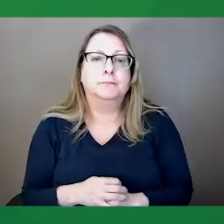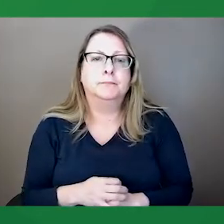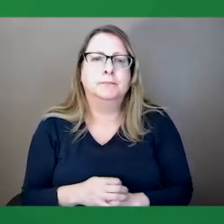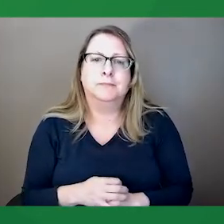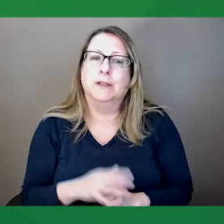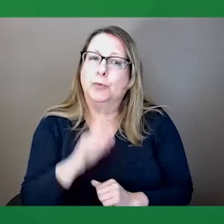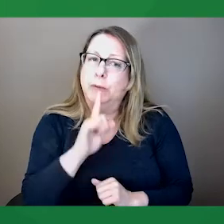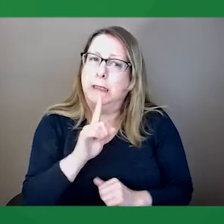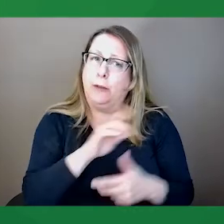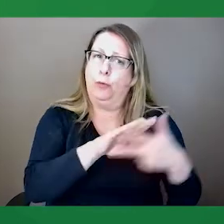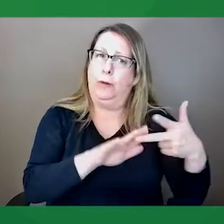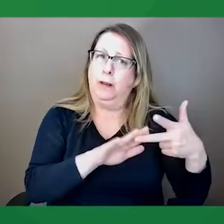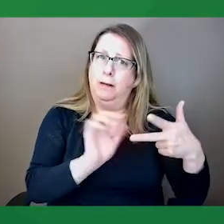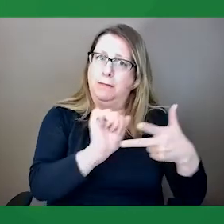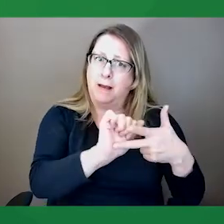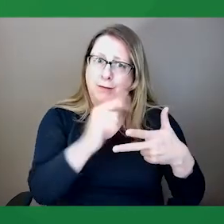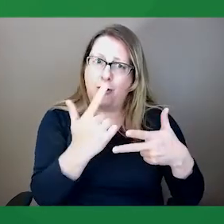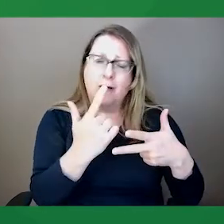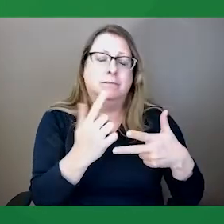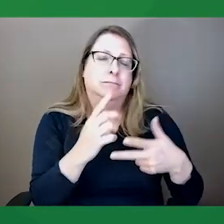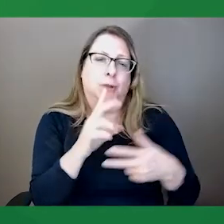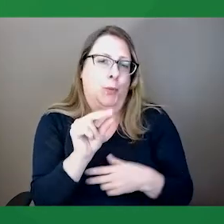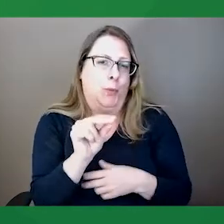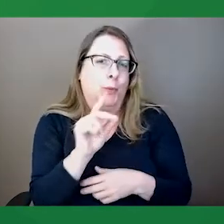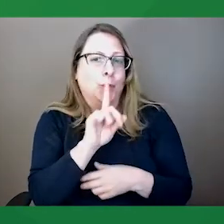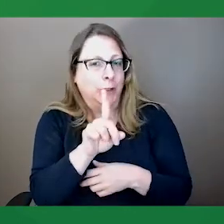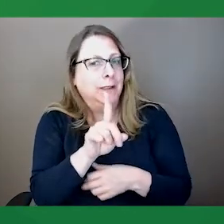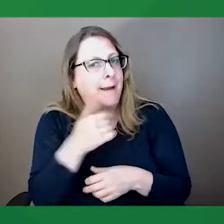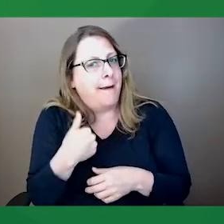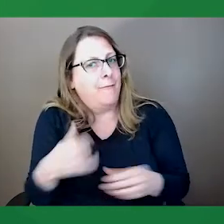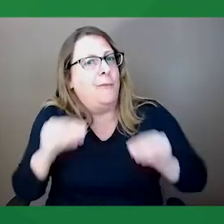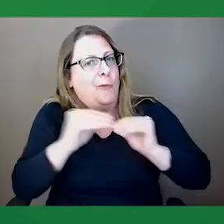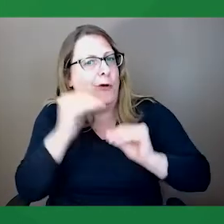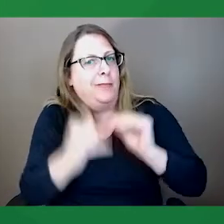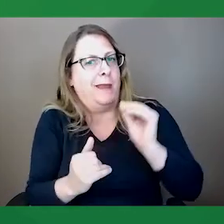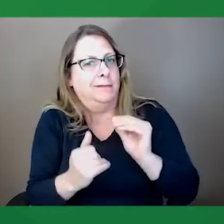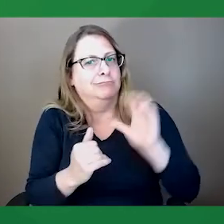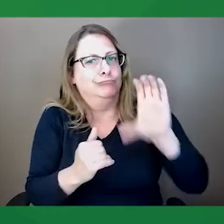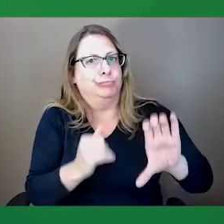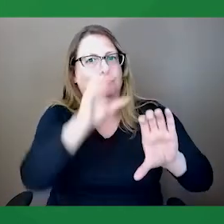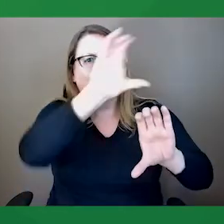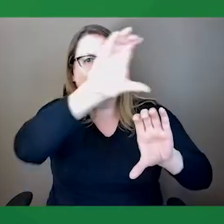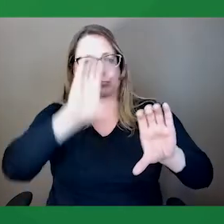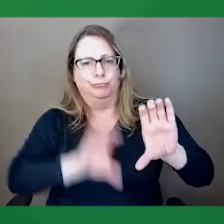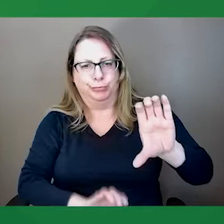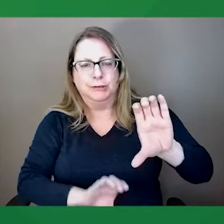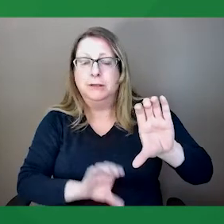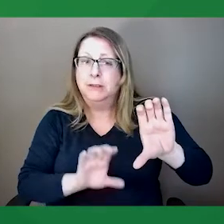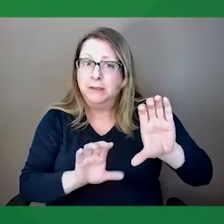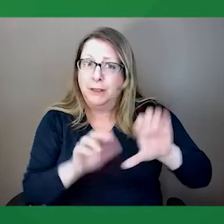So if I show you there in reality is more than that. So when we create a website,